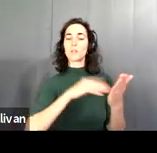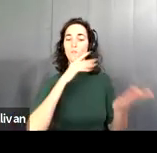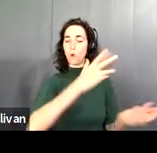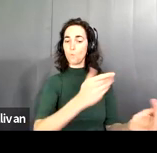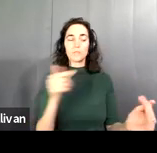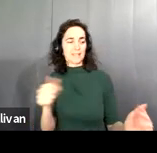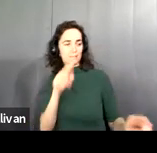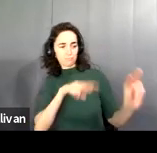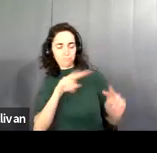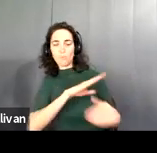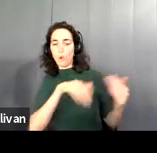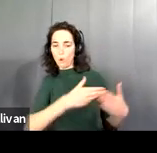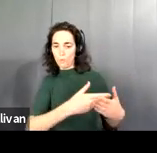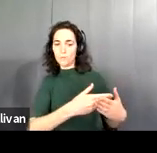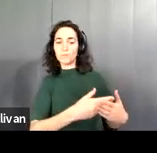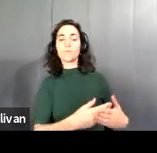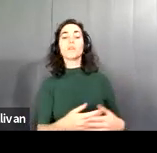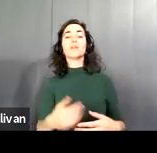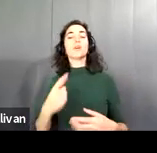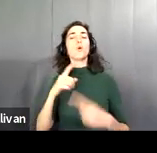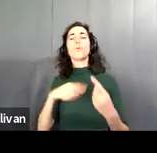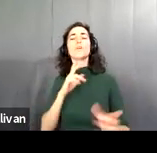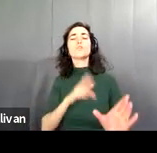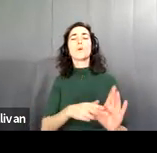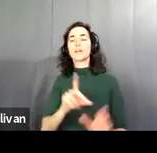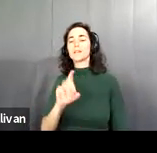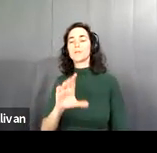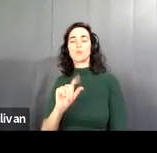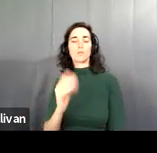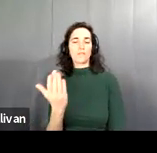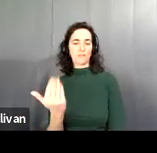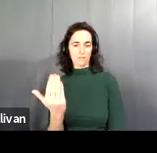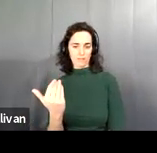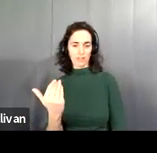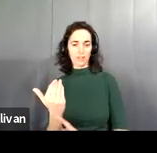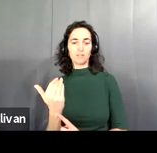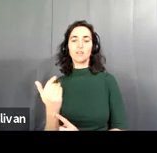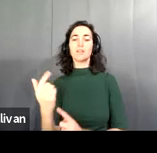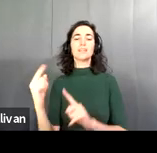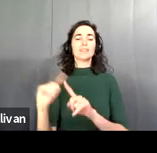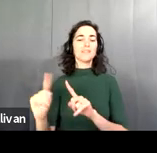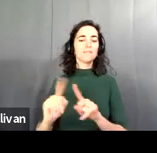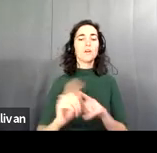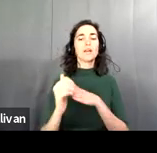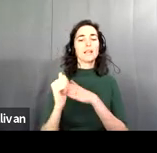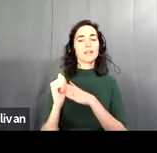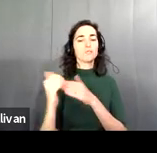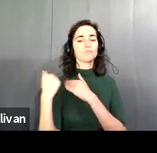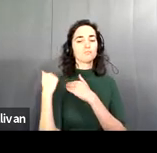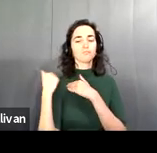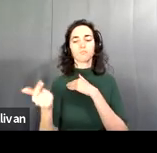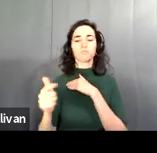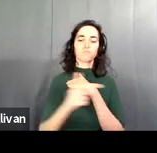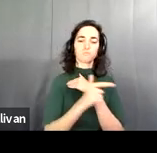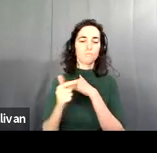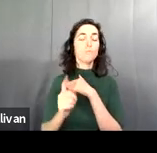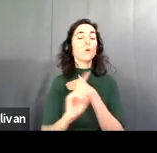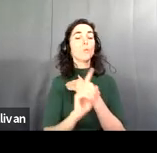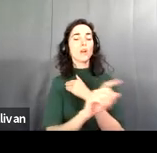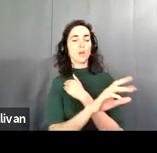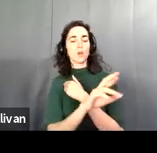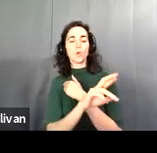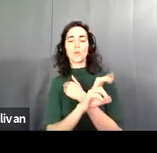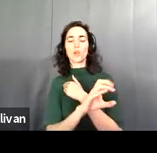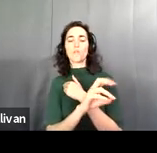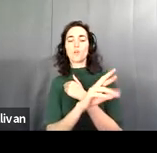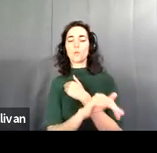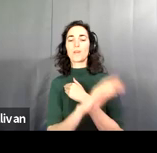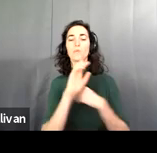Leisha joined ri international in December of 2015, serving in various leadership capacities at the recovery Response Center in Durham, North Carolina.